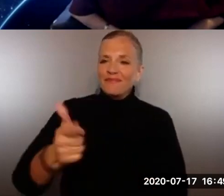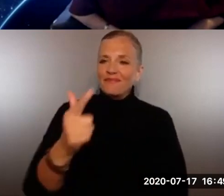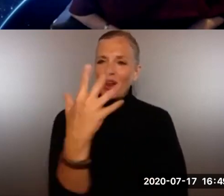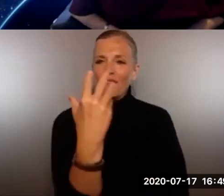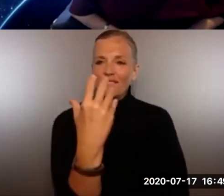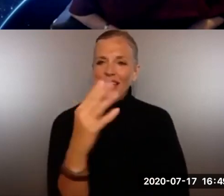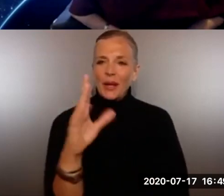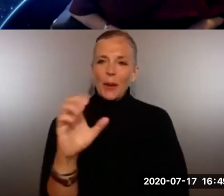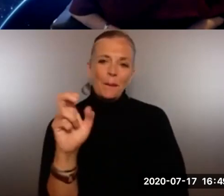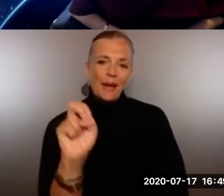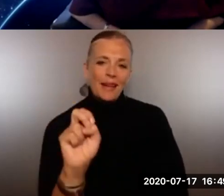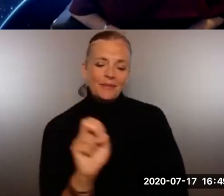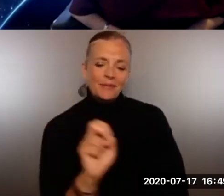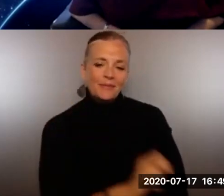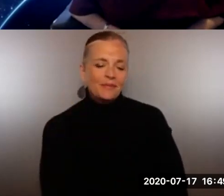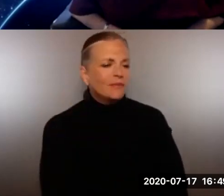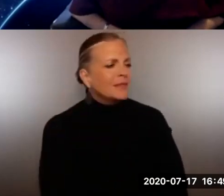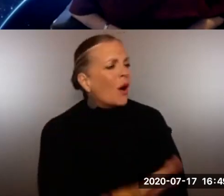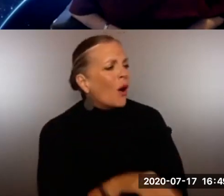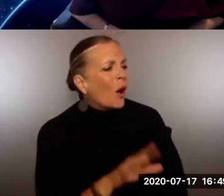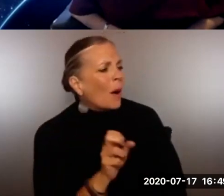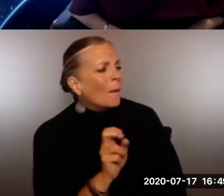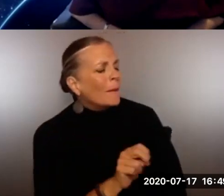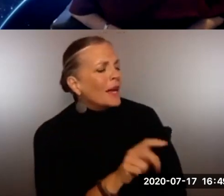Ben, you're going to have to turn on your video and unmute yourself.